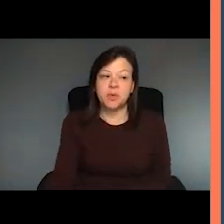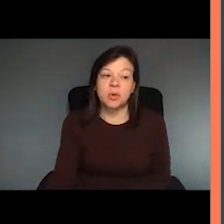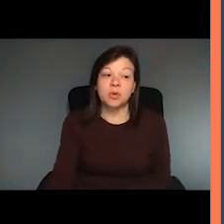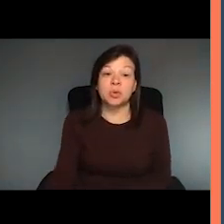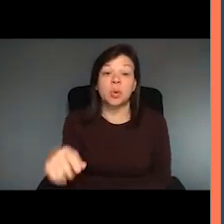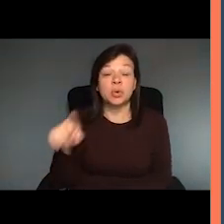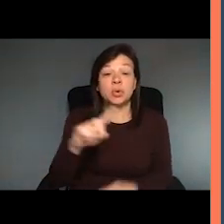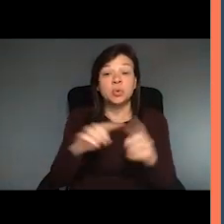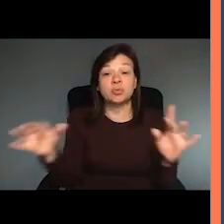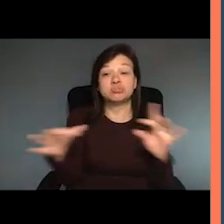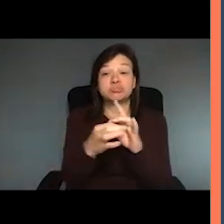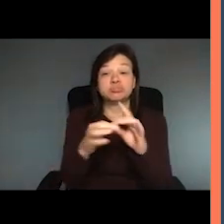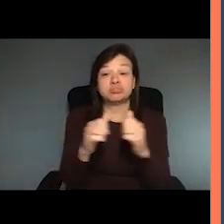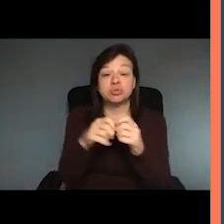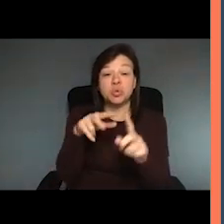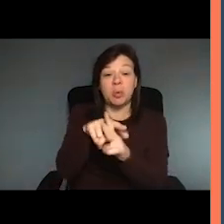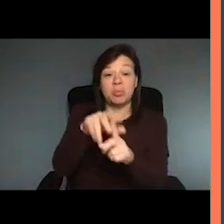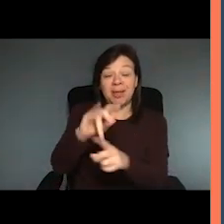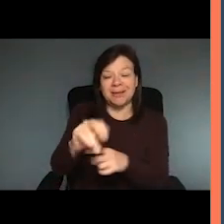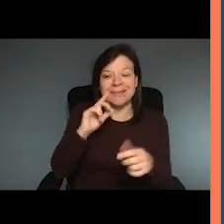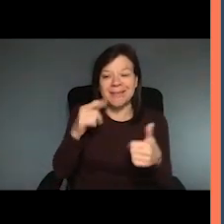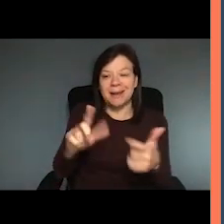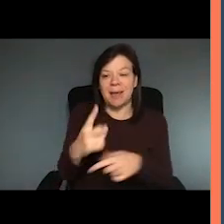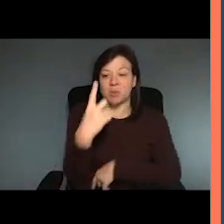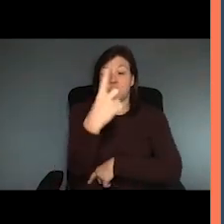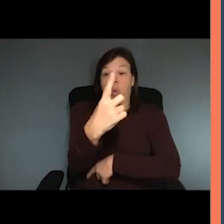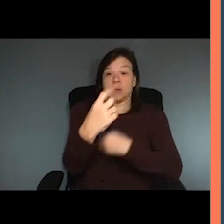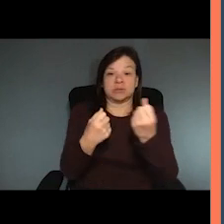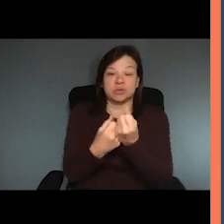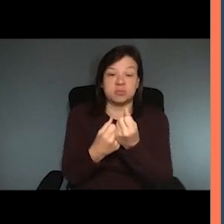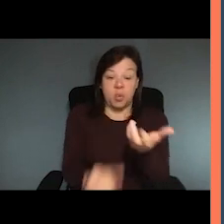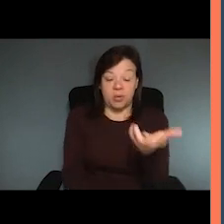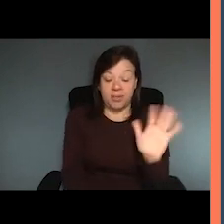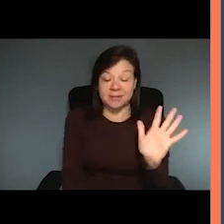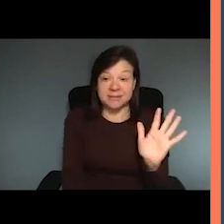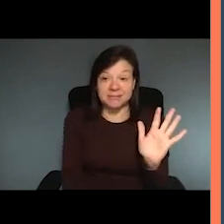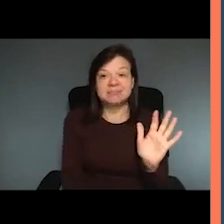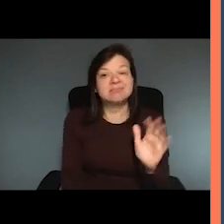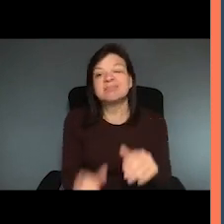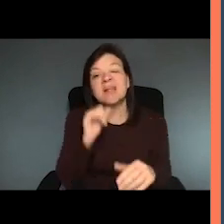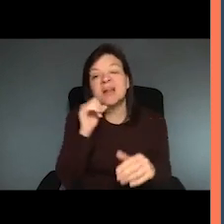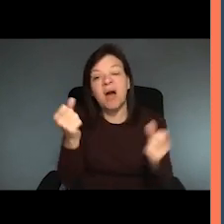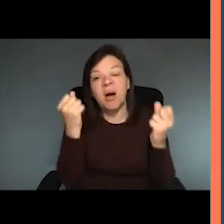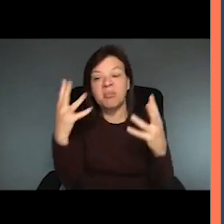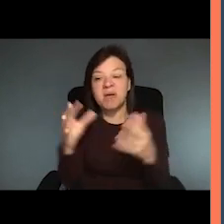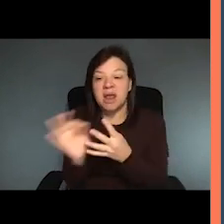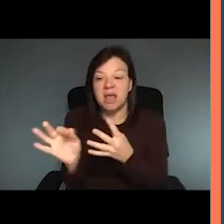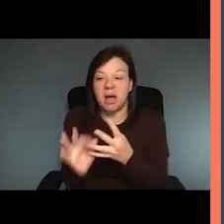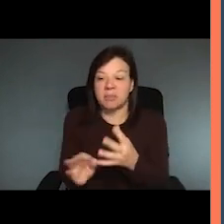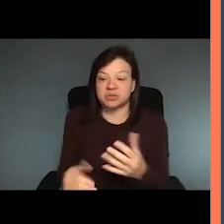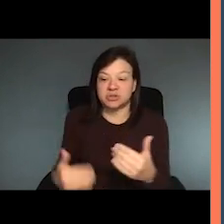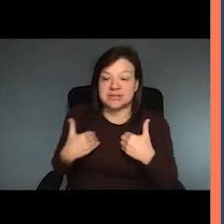PLUG-IN THAT ONLY ALLOWS ONE SINGLE SUPPORT THEN YOU DON'T HAVE MANY OPTIONS WHEN YOU WANT TO START MOVING FORWARD.